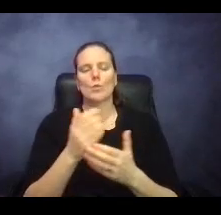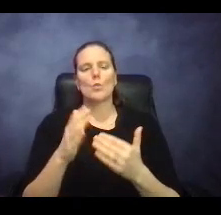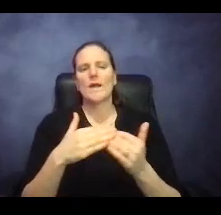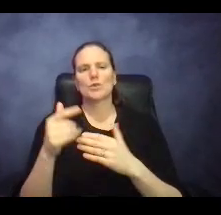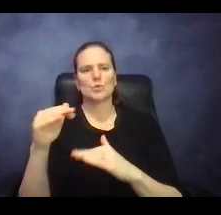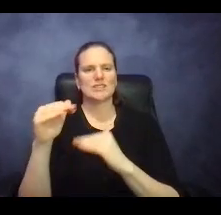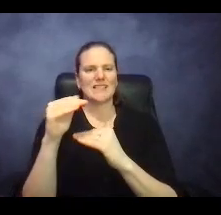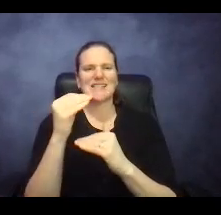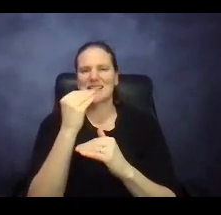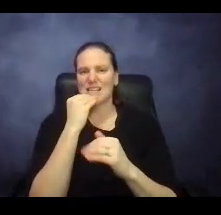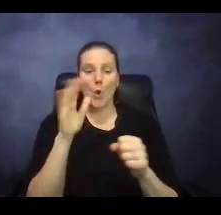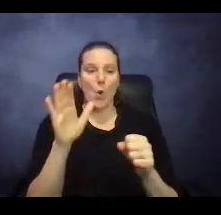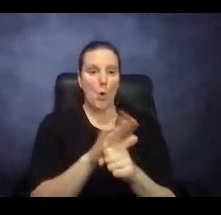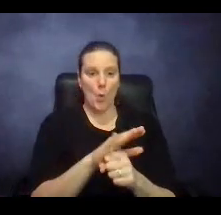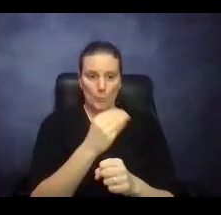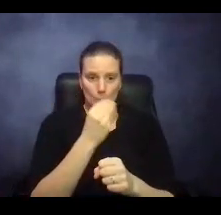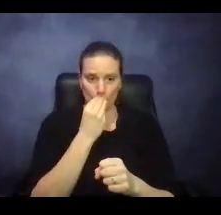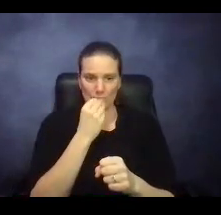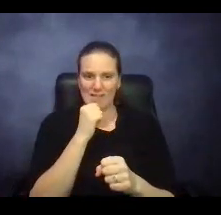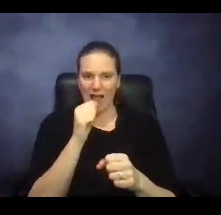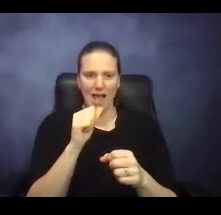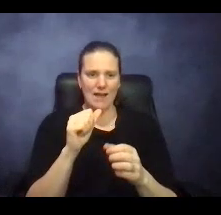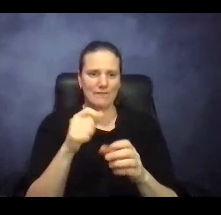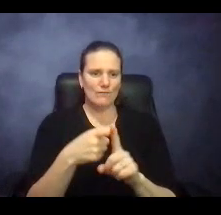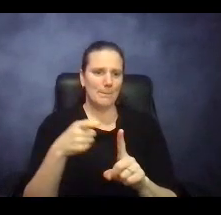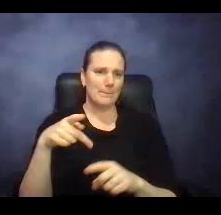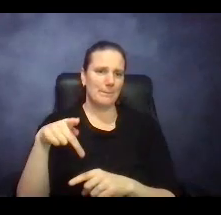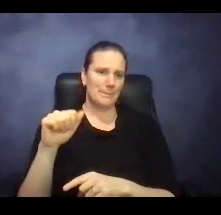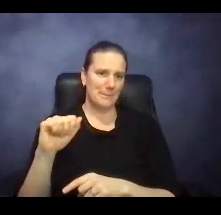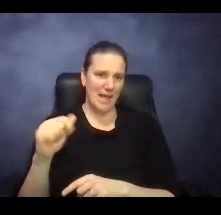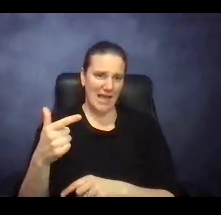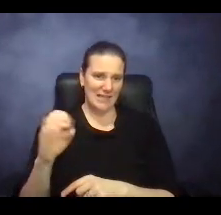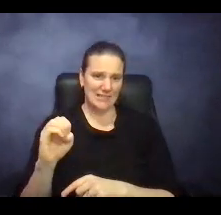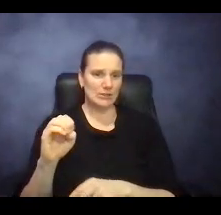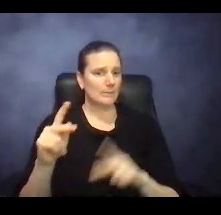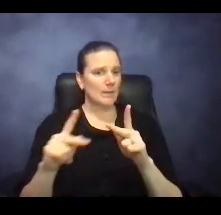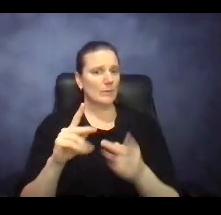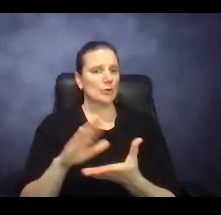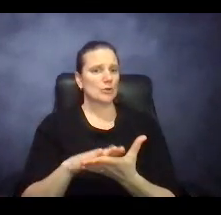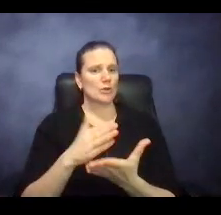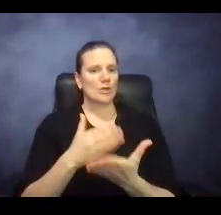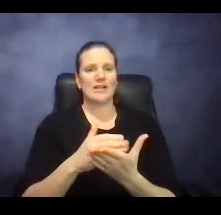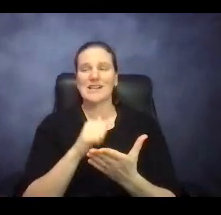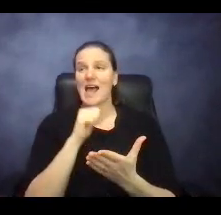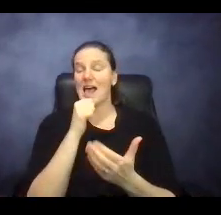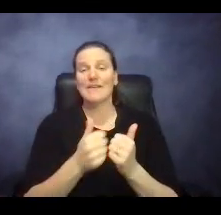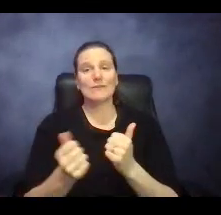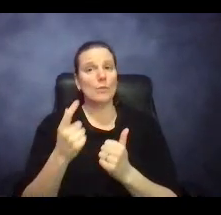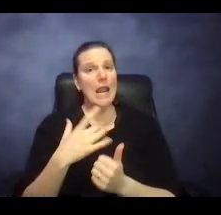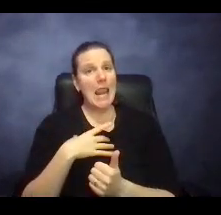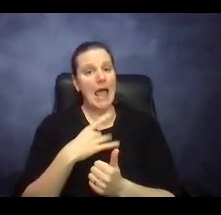to eat whole foods, not packaged foods. I want people to cook. I want people to cook. And not everybody likes to cook, but you wanna find somebody in your life